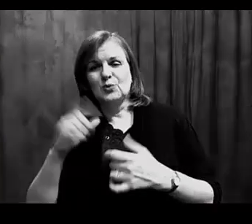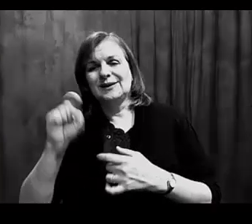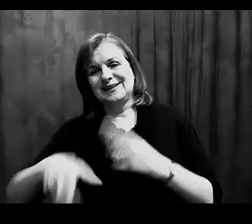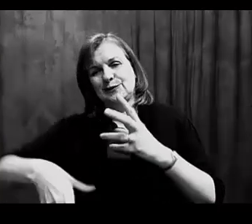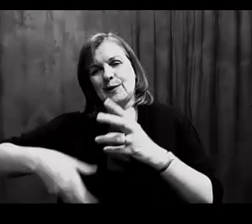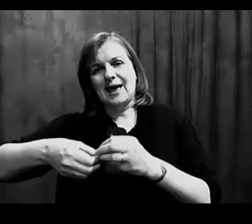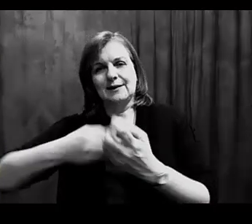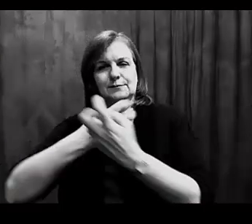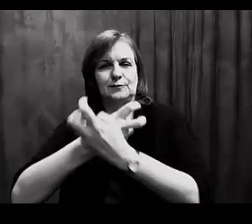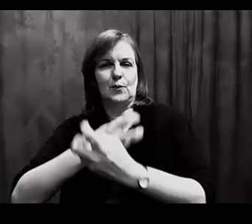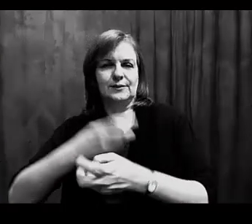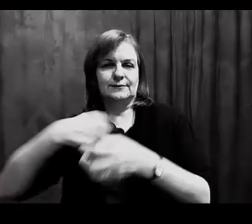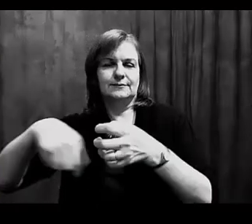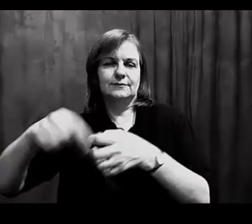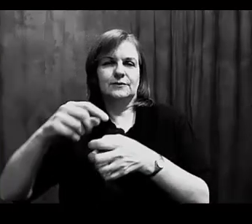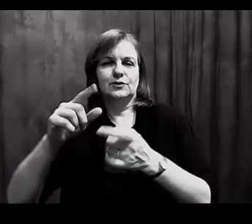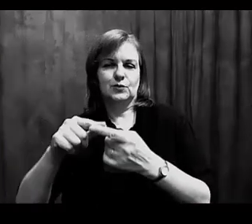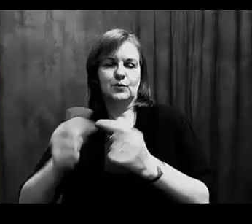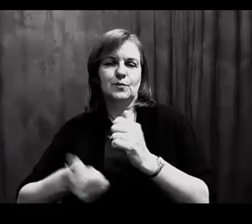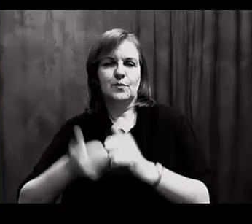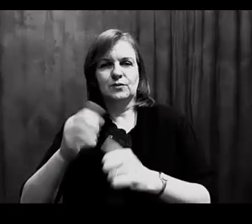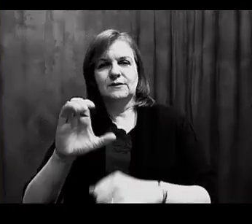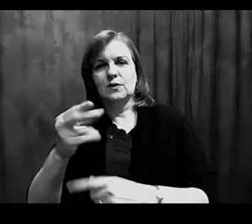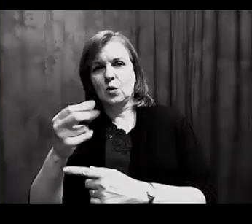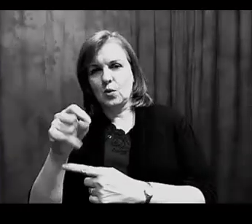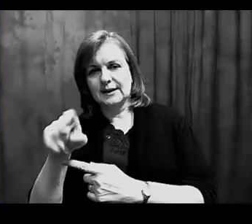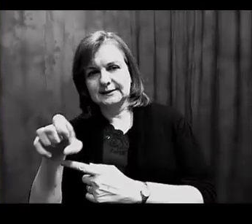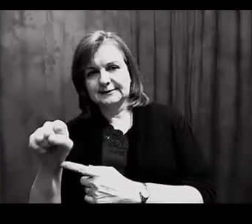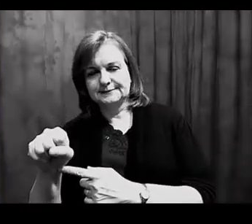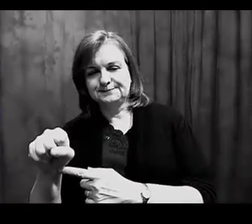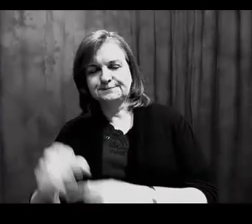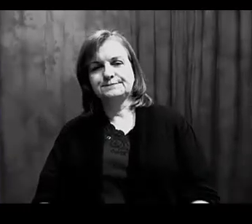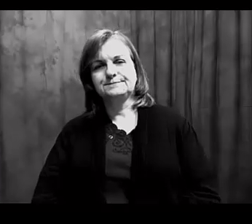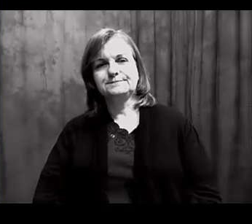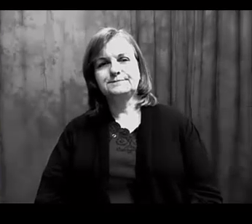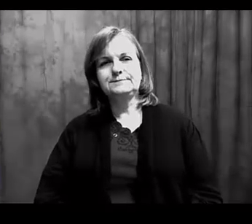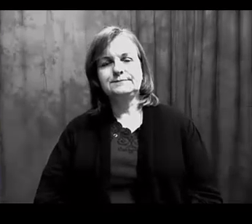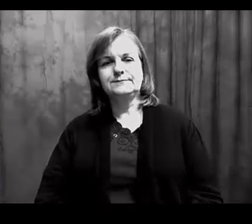were going to have that skeletal structures to most of our chordates